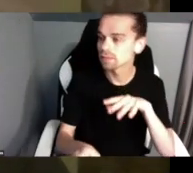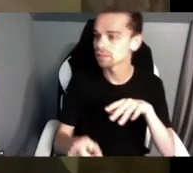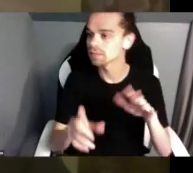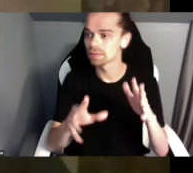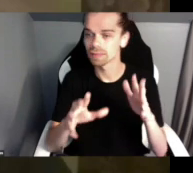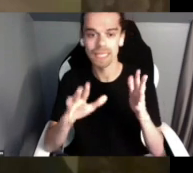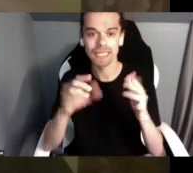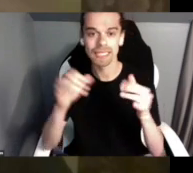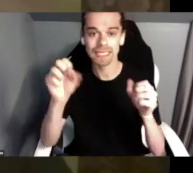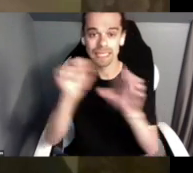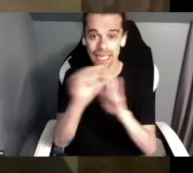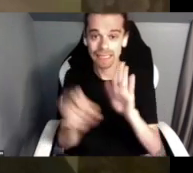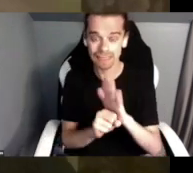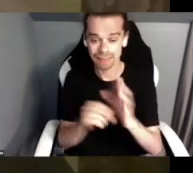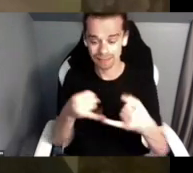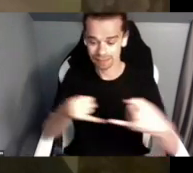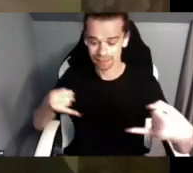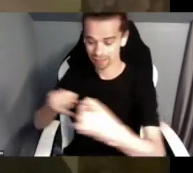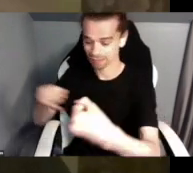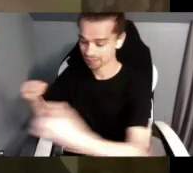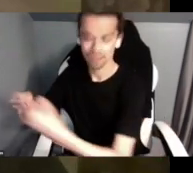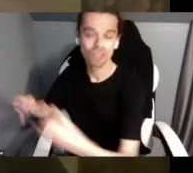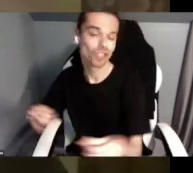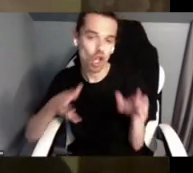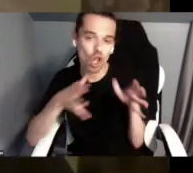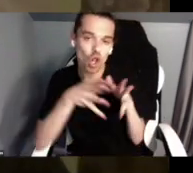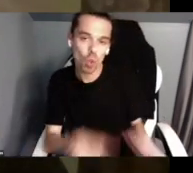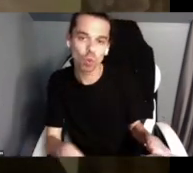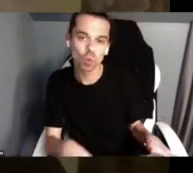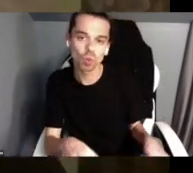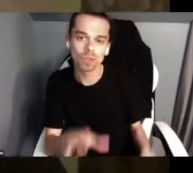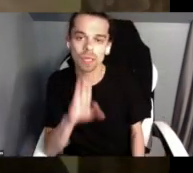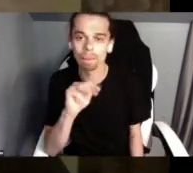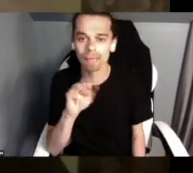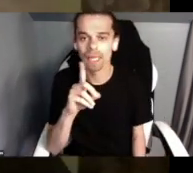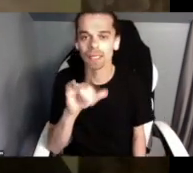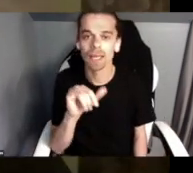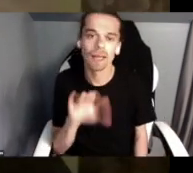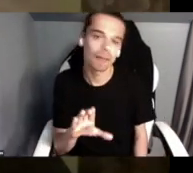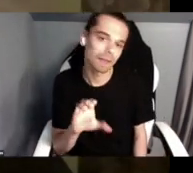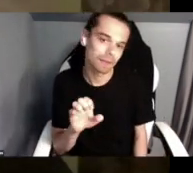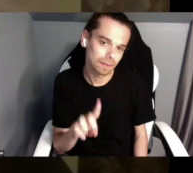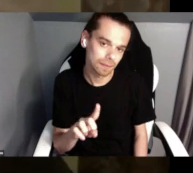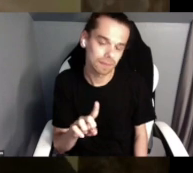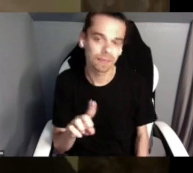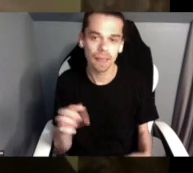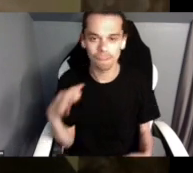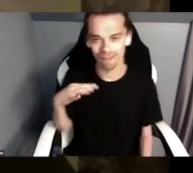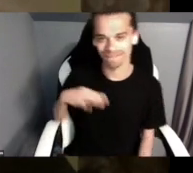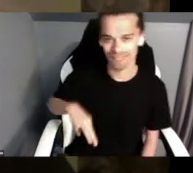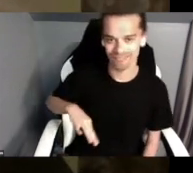we lose Medicaid benefits. How will we maintain